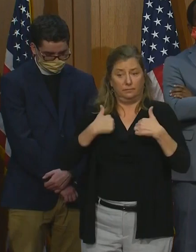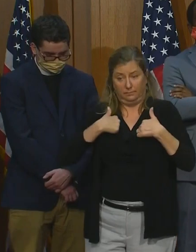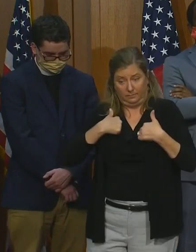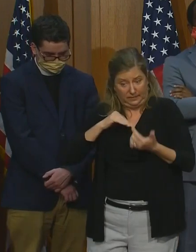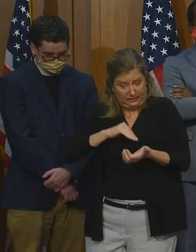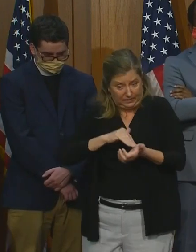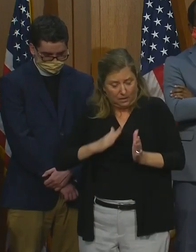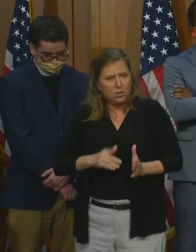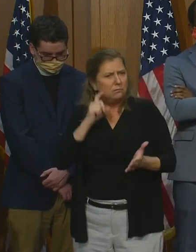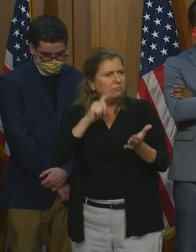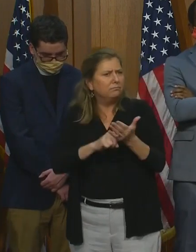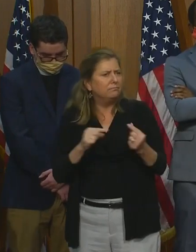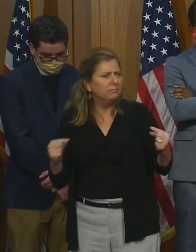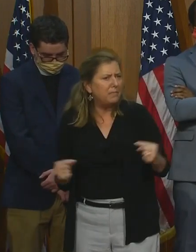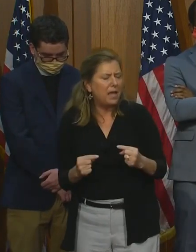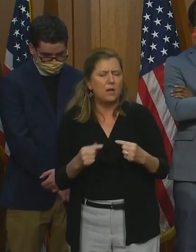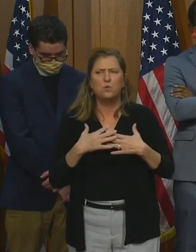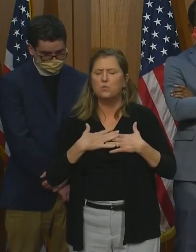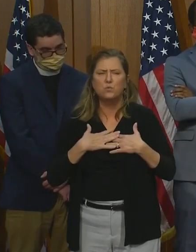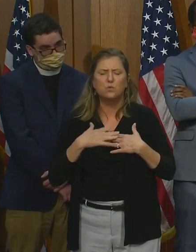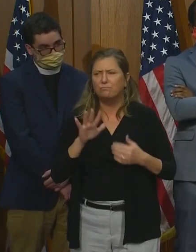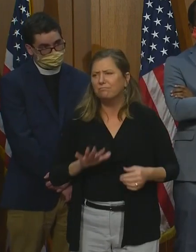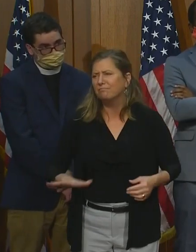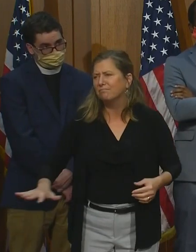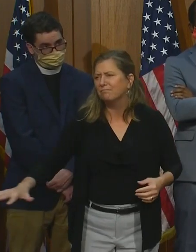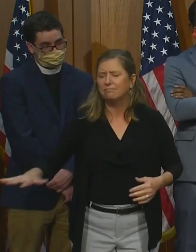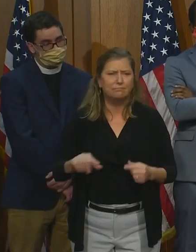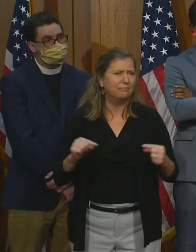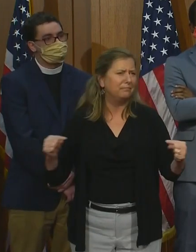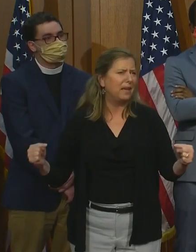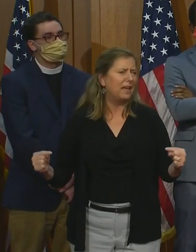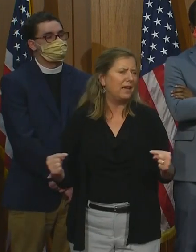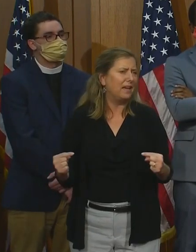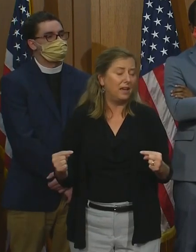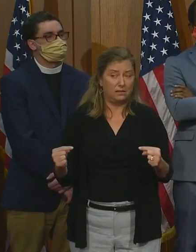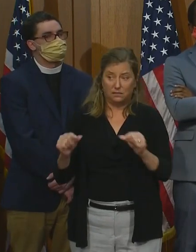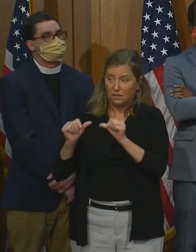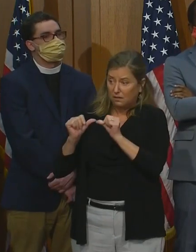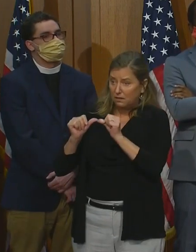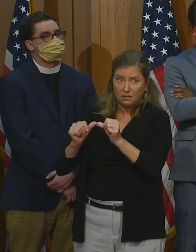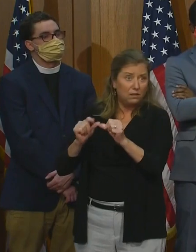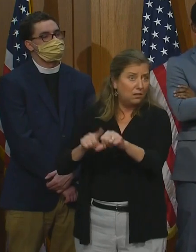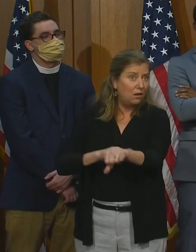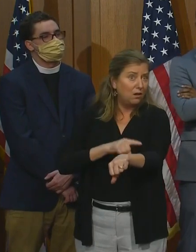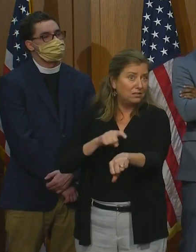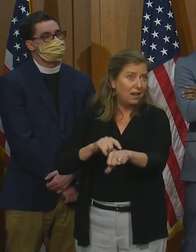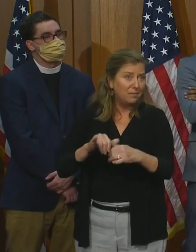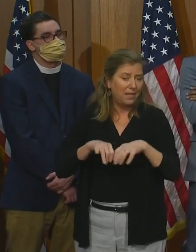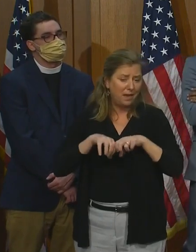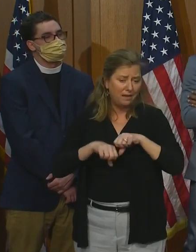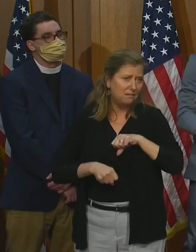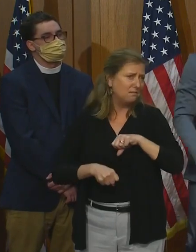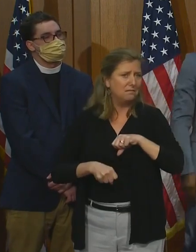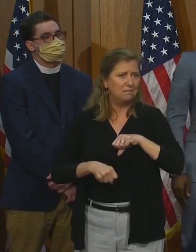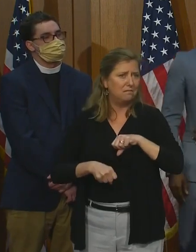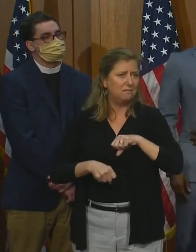A PHYSICIAN- I CAN RECOGNIZE PAYING- THERE'S TREMENDOUS